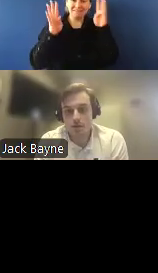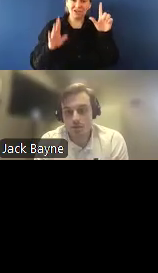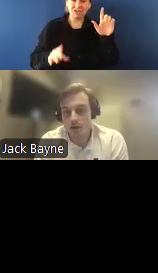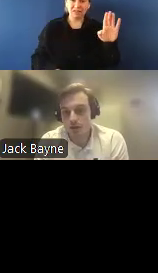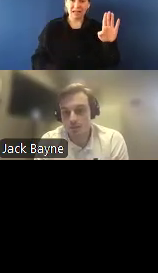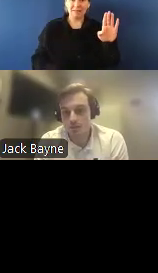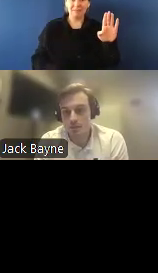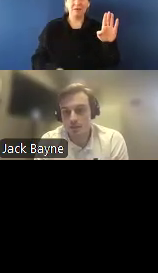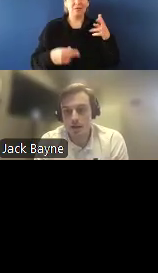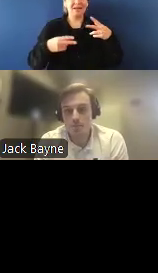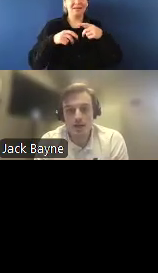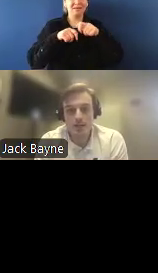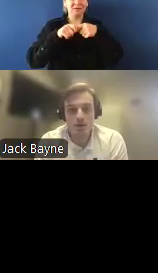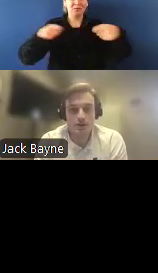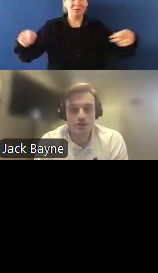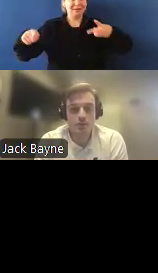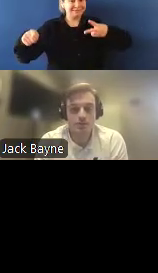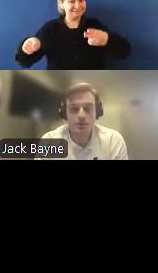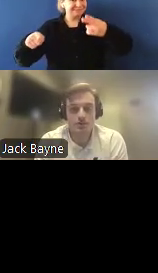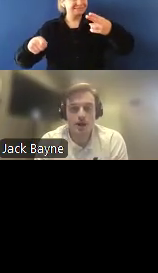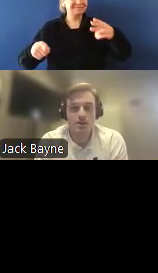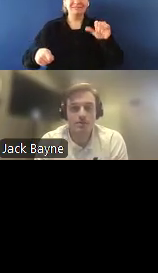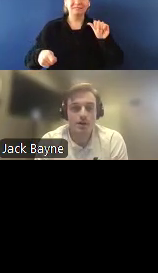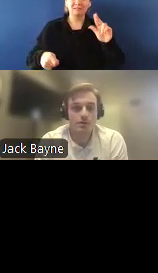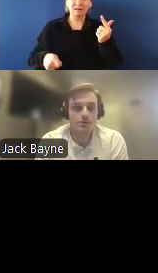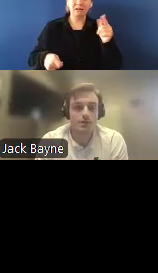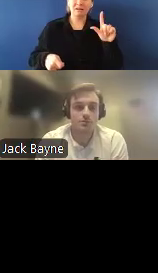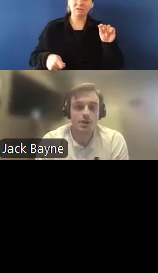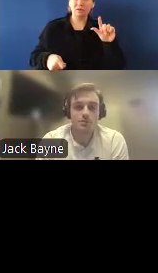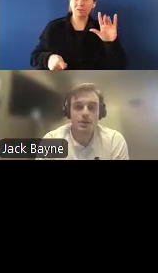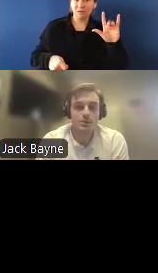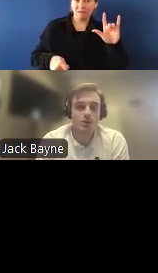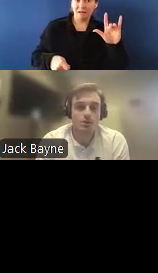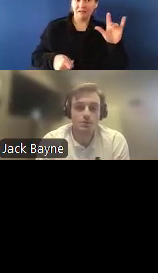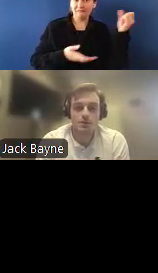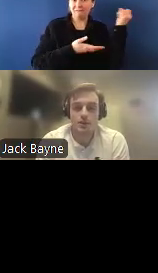had a ribbon cutting for this lab back in August of 2025. It's funded by the Maryland Office of